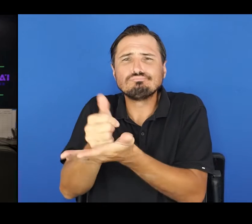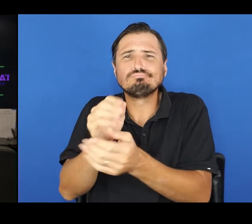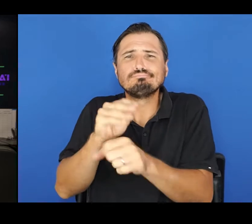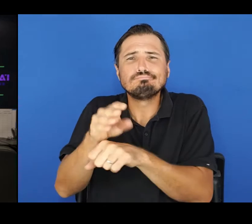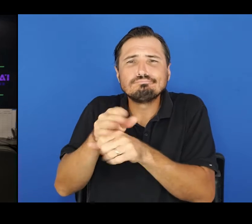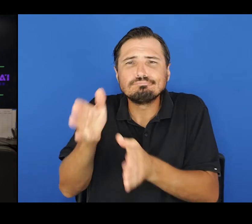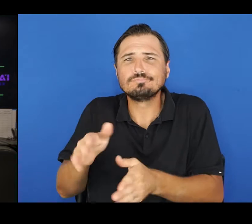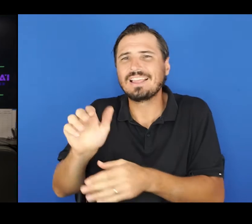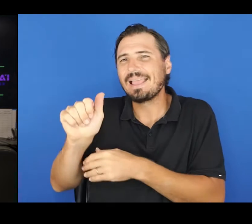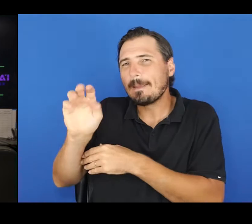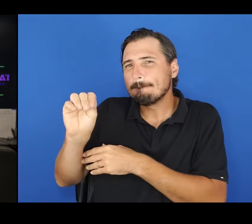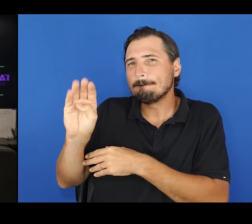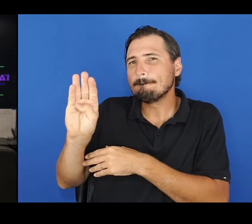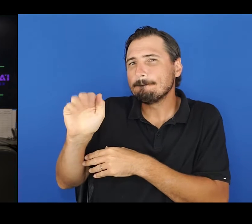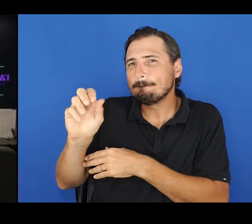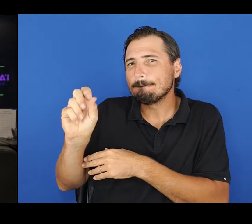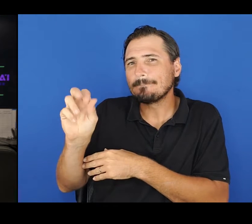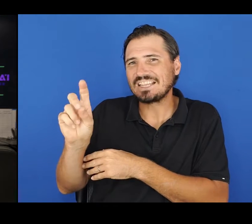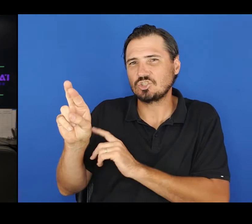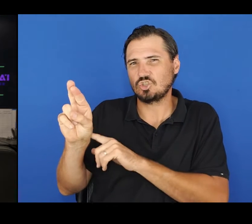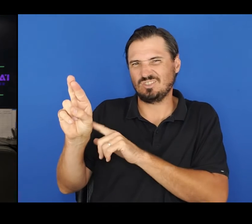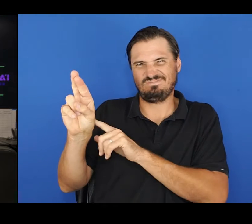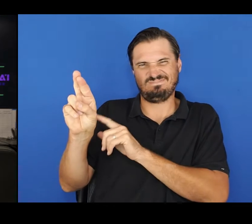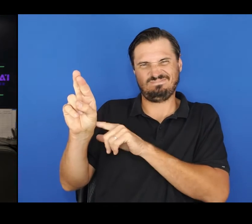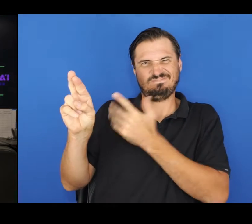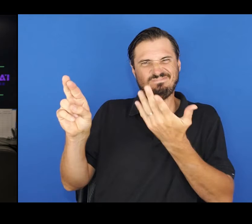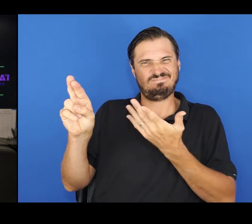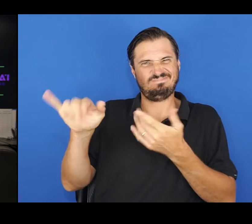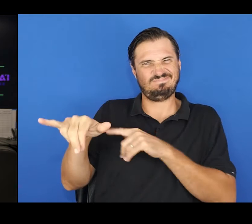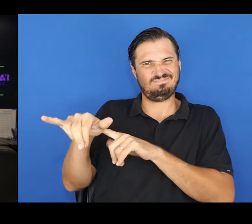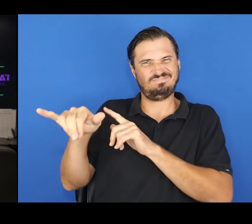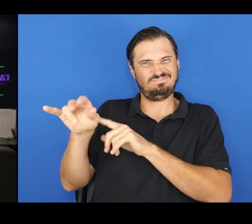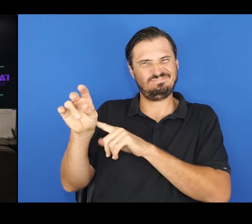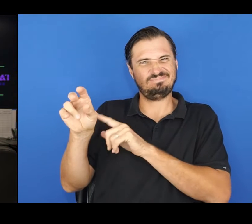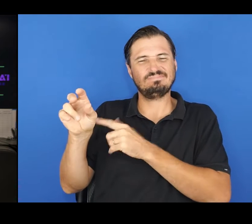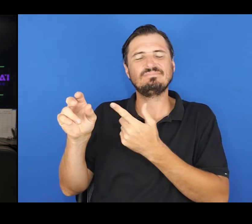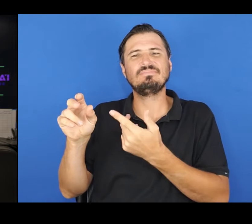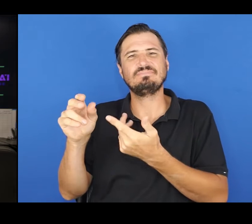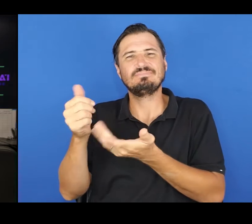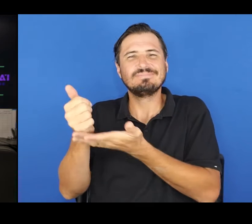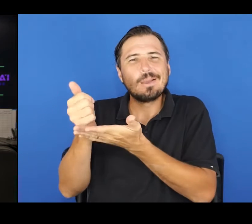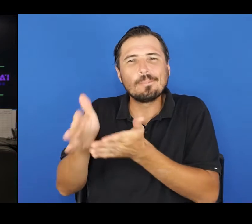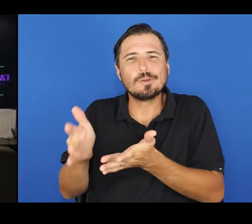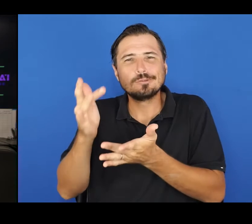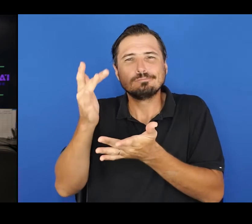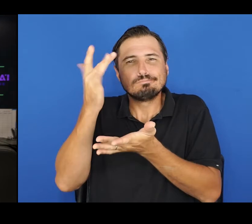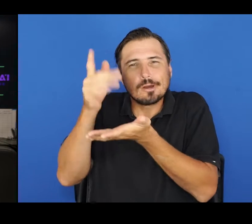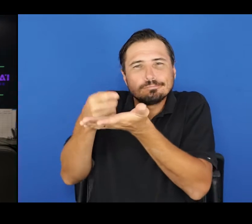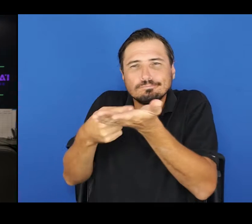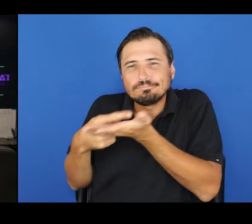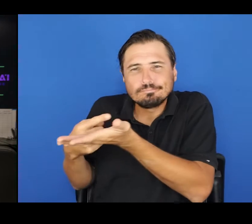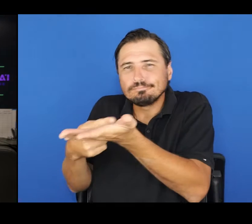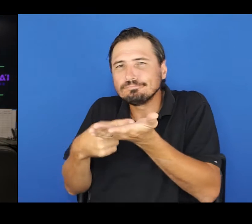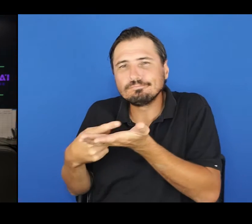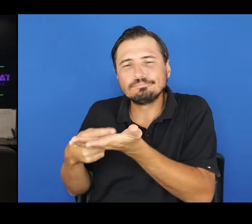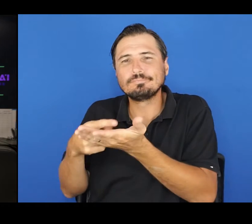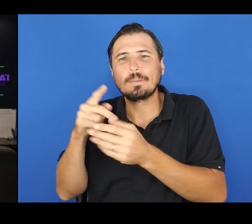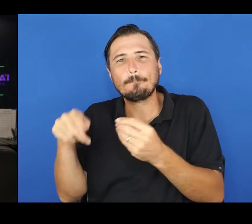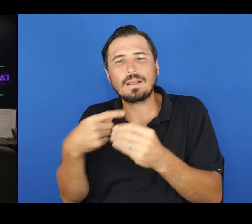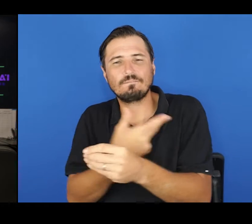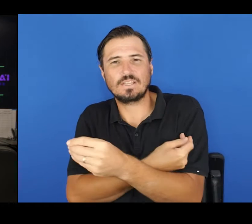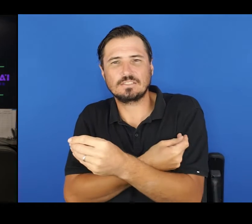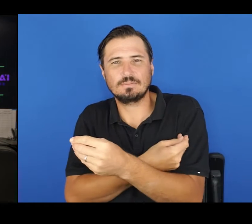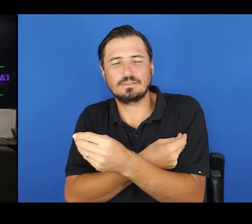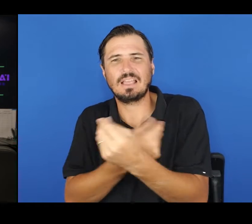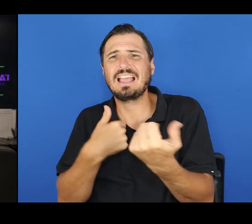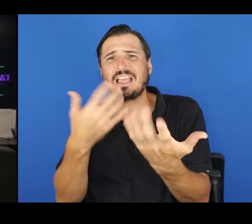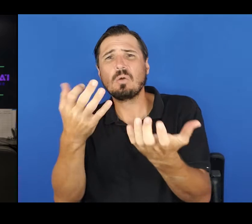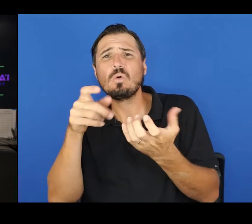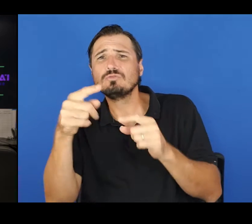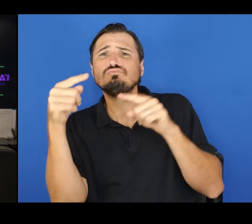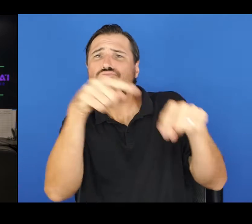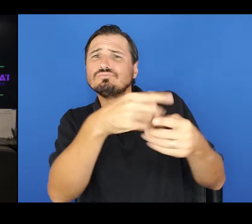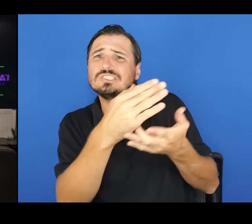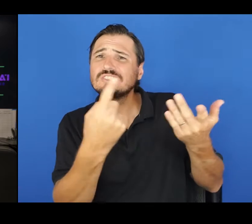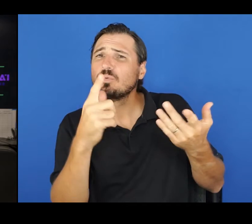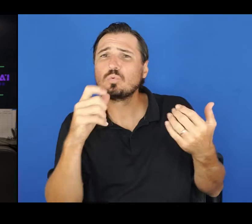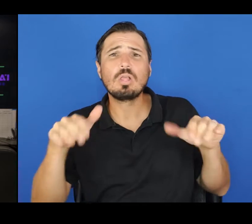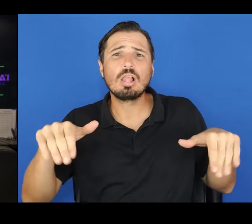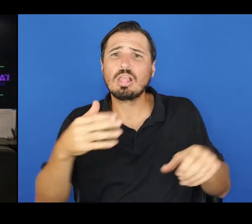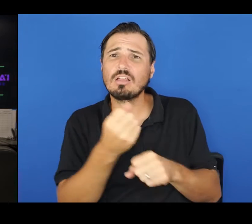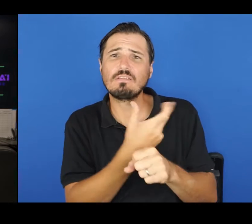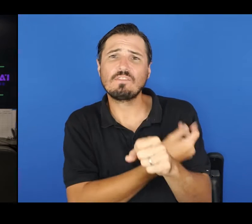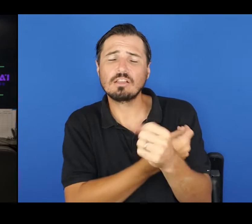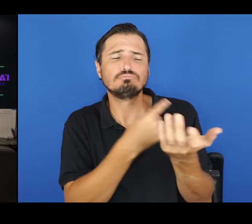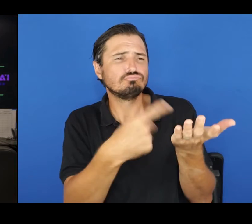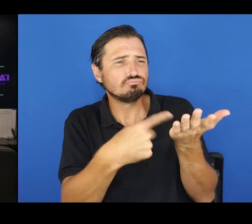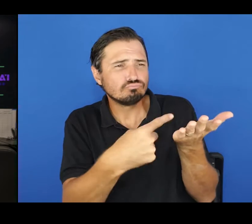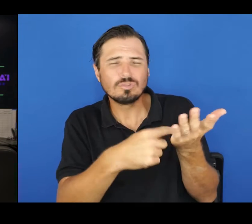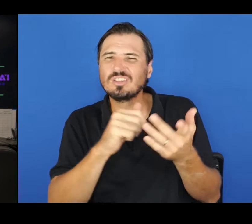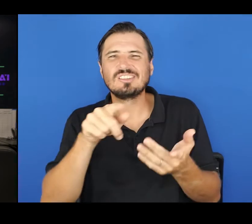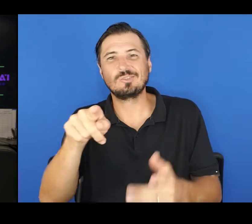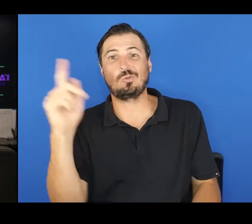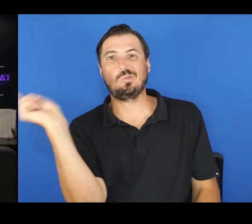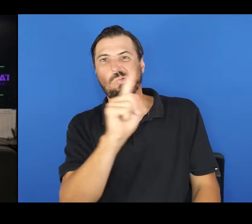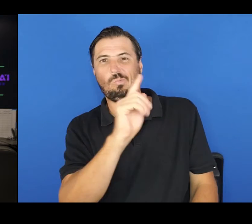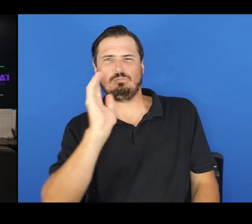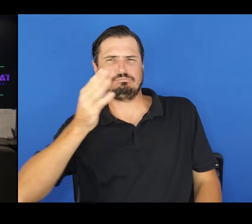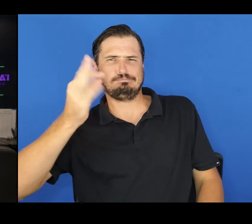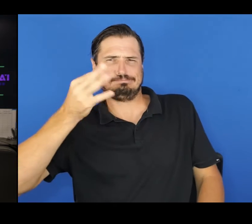Ambassadors are diplomats, so I’m asking you to have a diplomatic conversation with someone who has not been vaccinated. Don’t lecture or scold them! Rather, ask them what their concerns